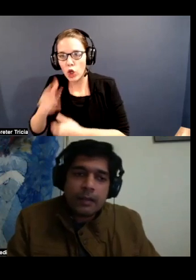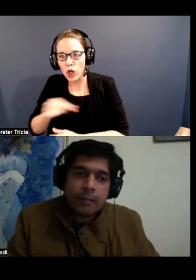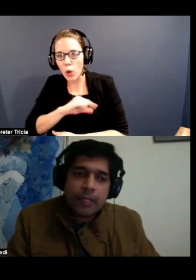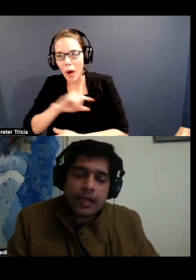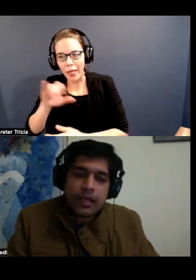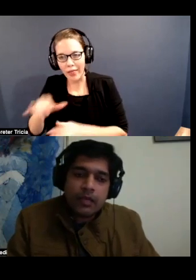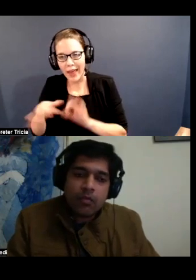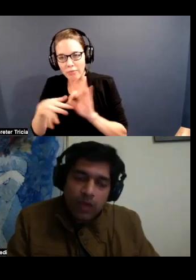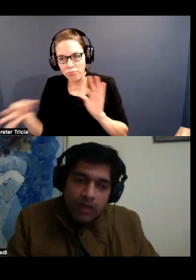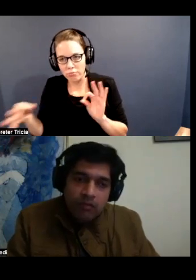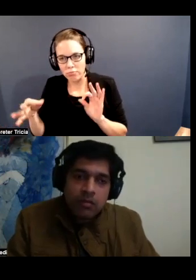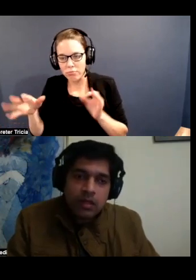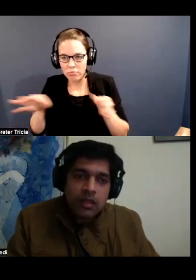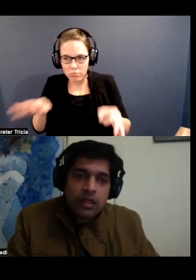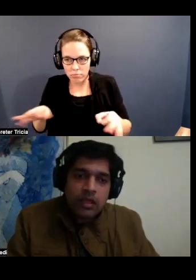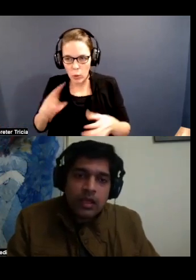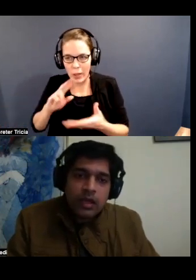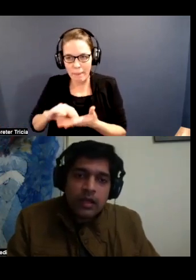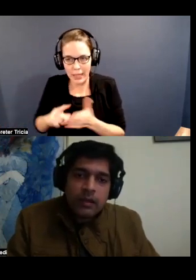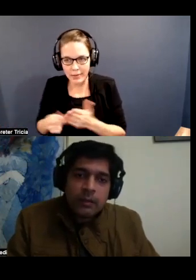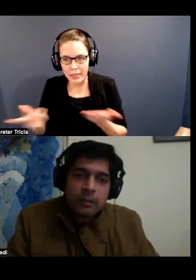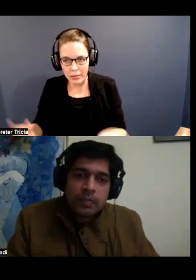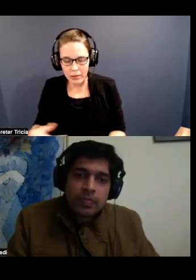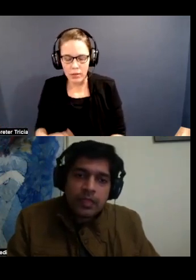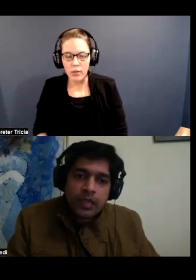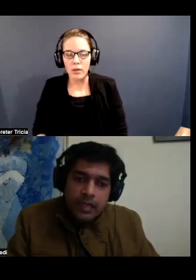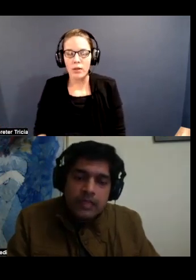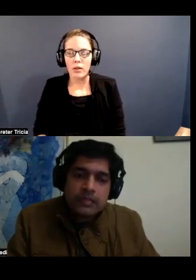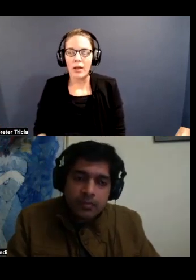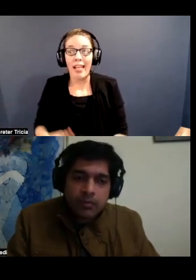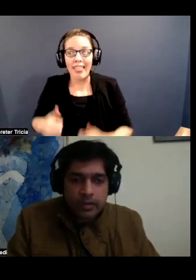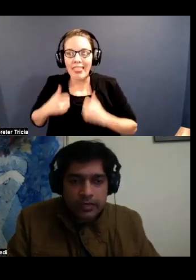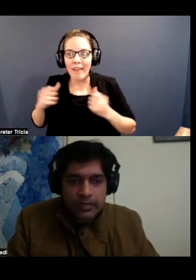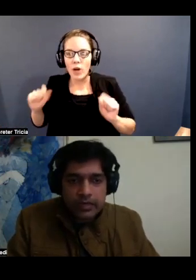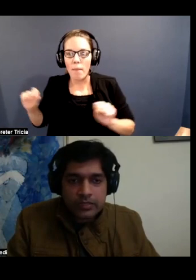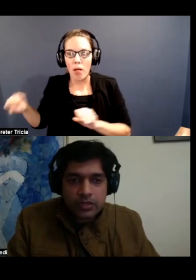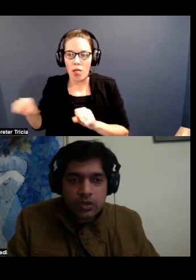Livable is important.